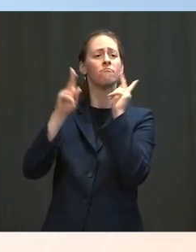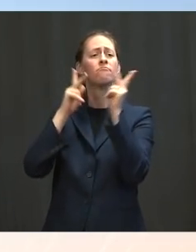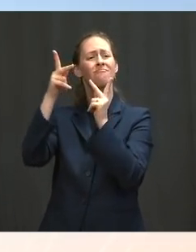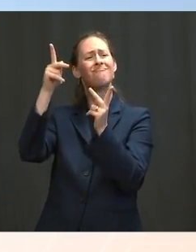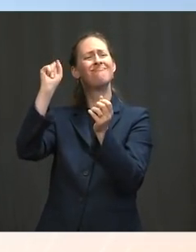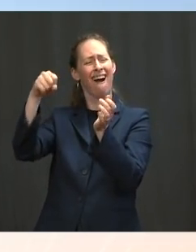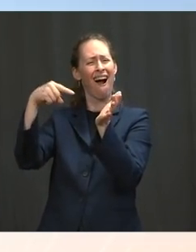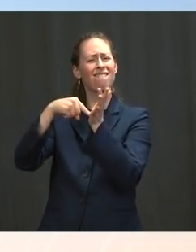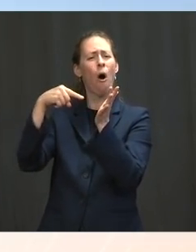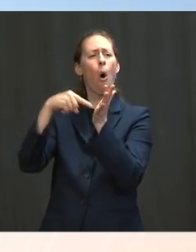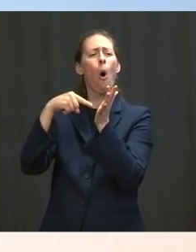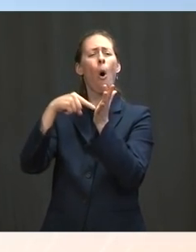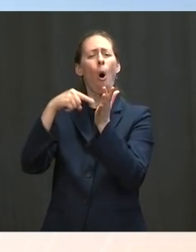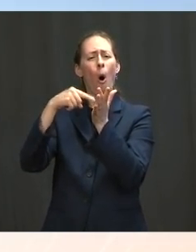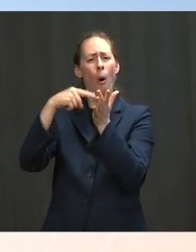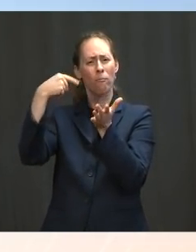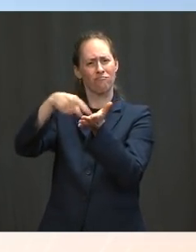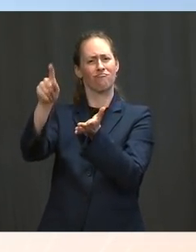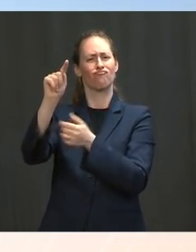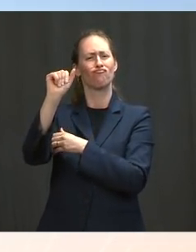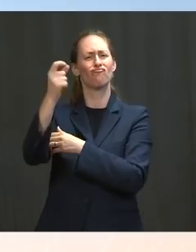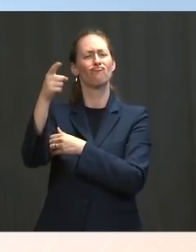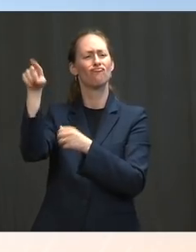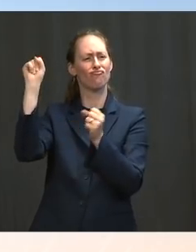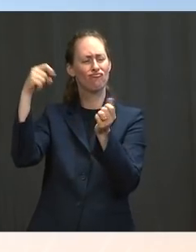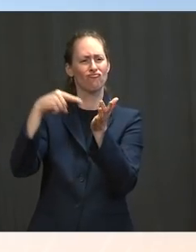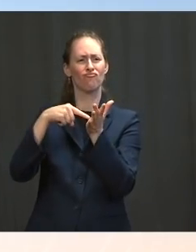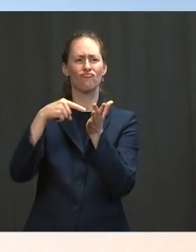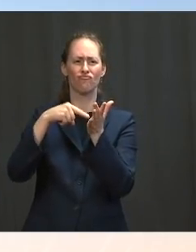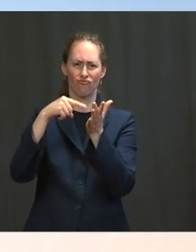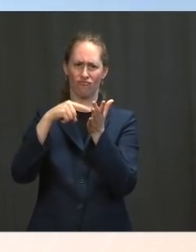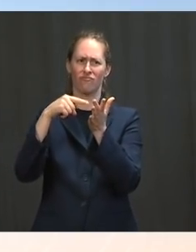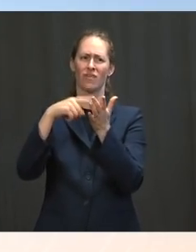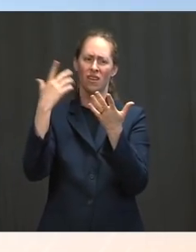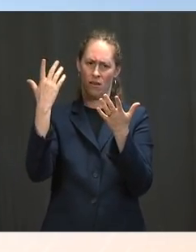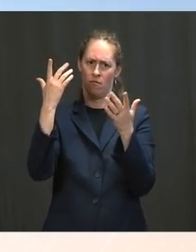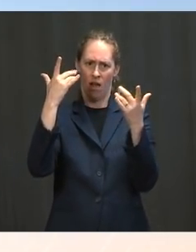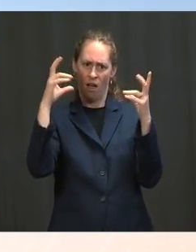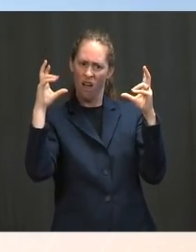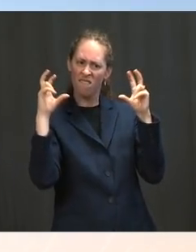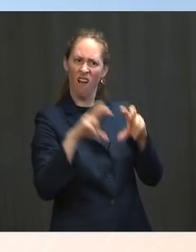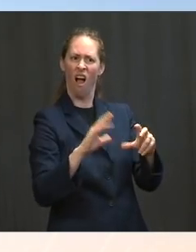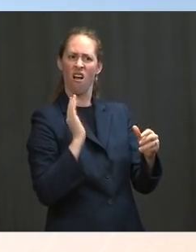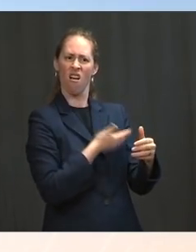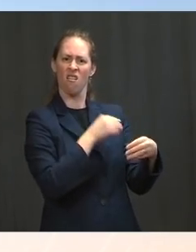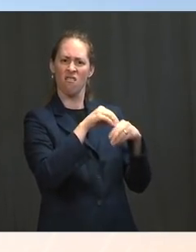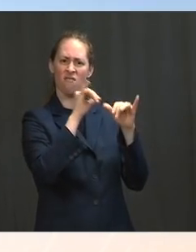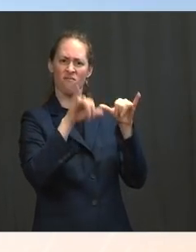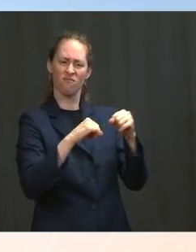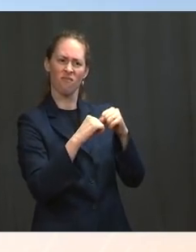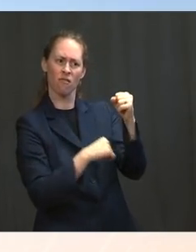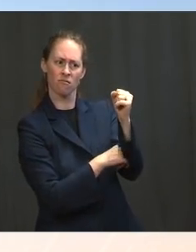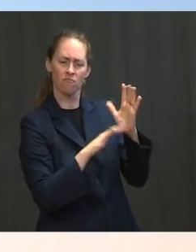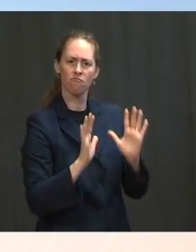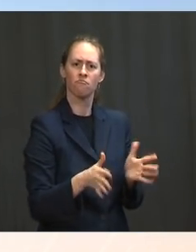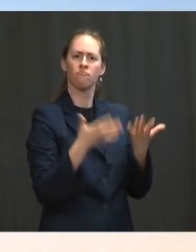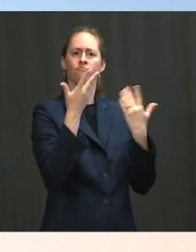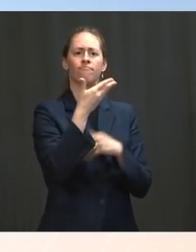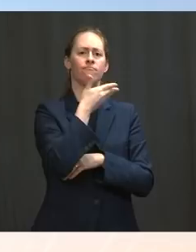to pay for critical investments in our nation's infrastructure, but also in initiatives and programs